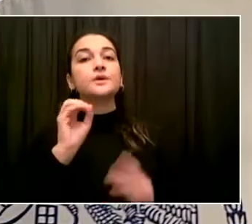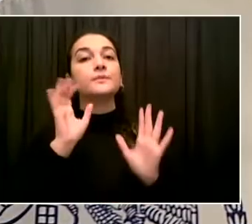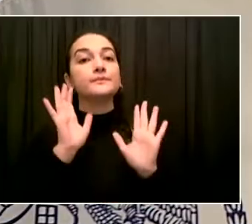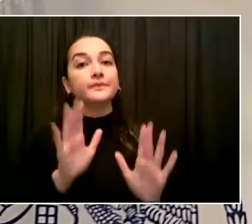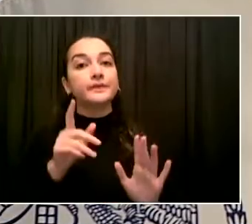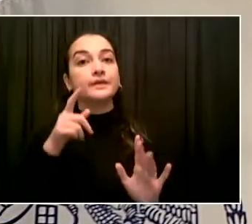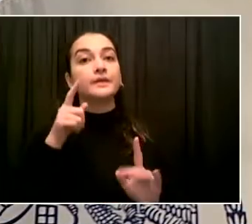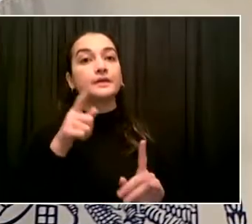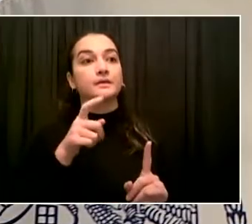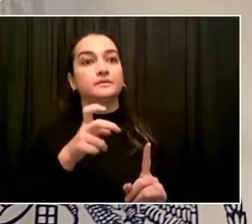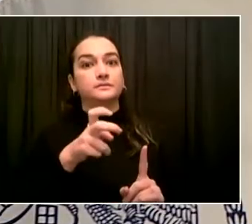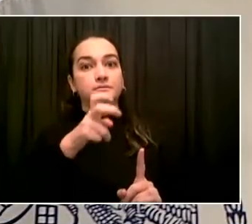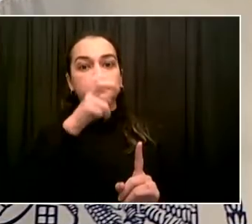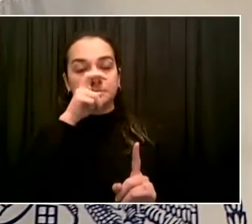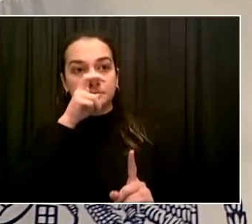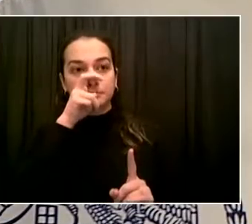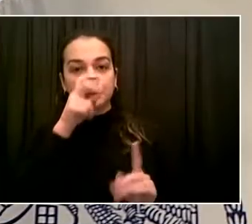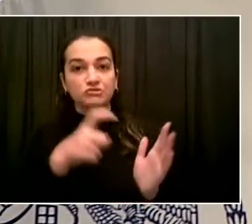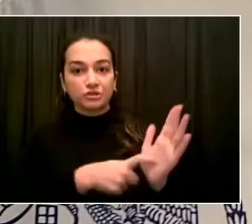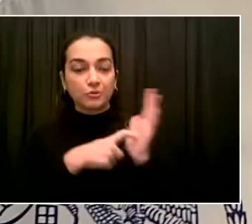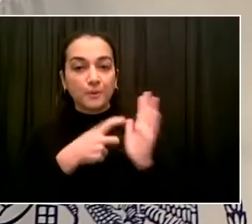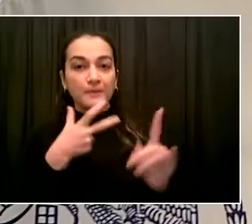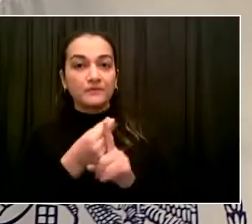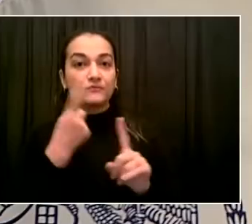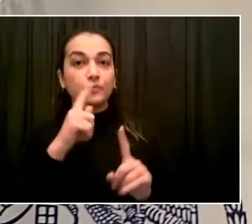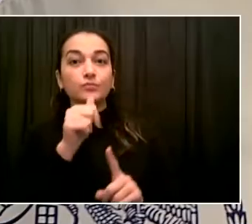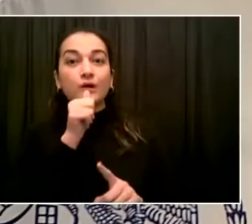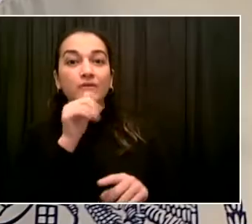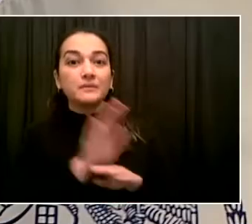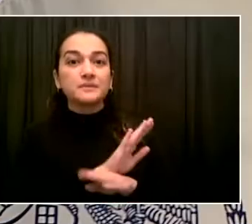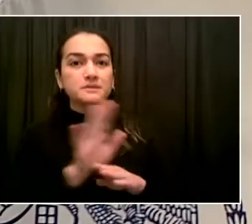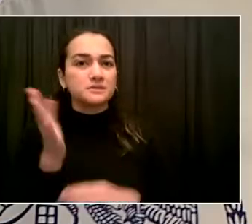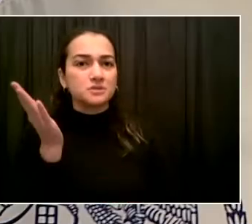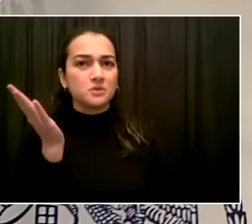THE CALL. YOU HAVE SAID, PREEMPTIVE STRIKEG AAINST OMICRON.